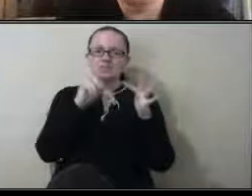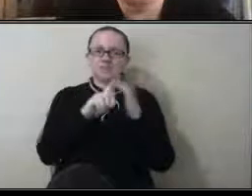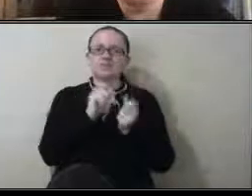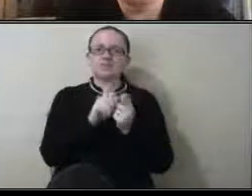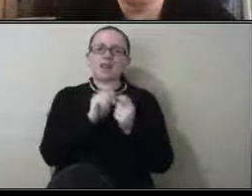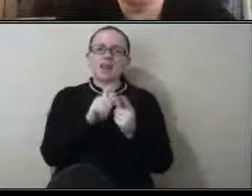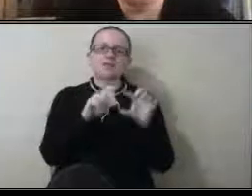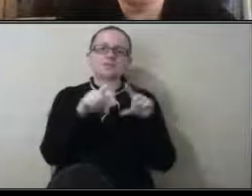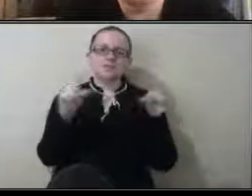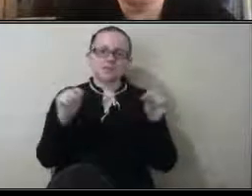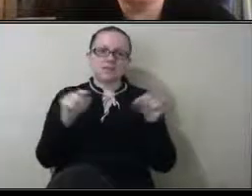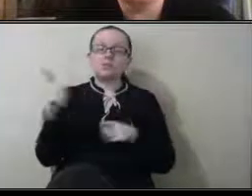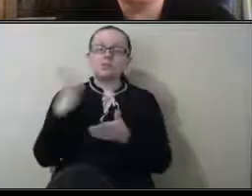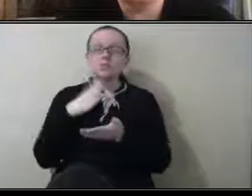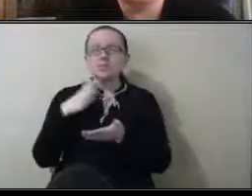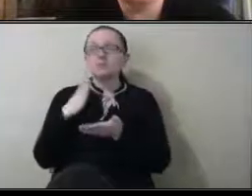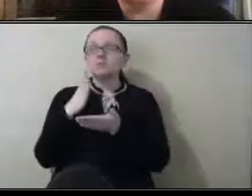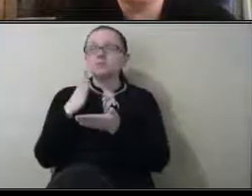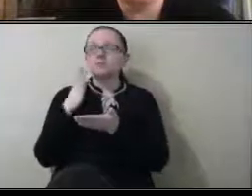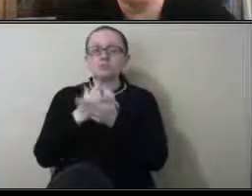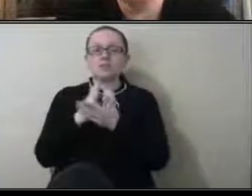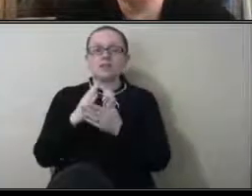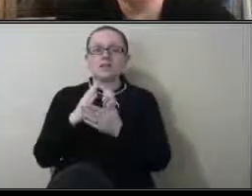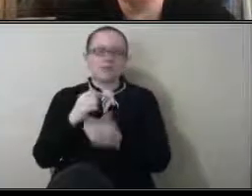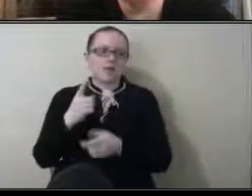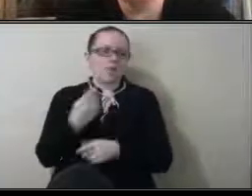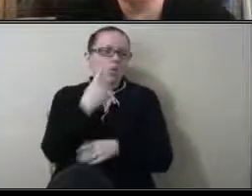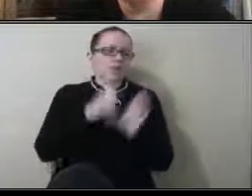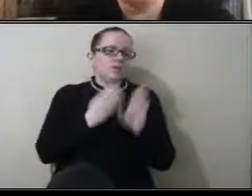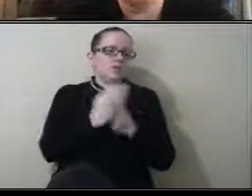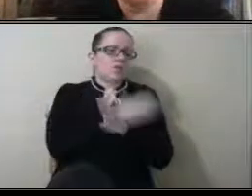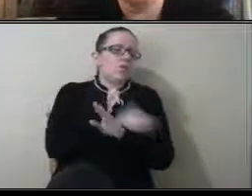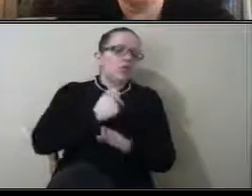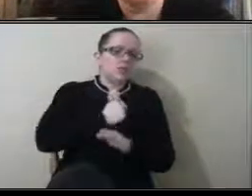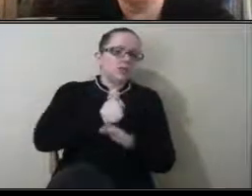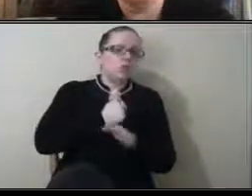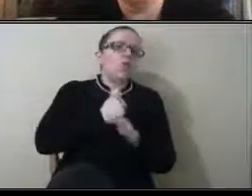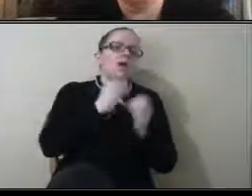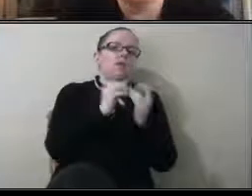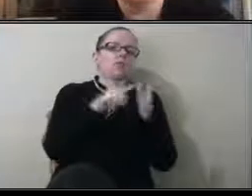uh in that first year the experiences of working with customers on the phone and um and we thought